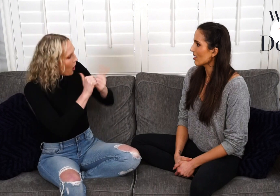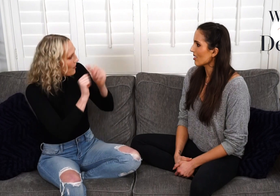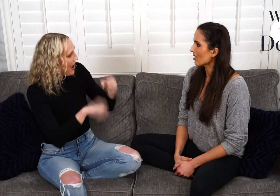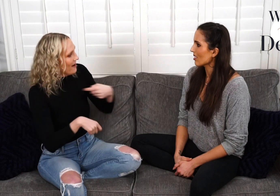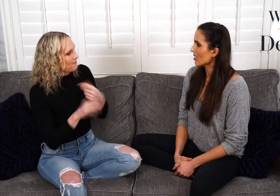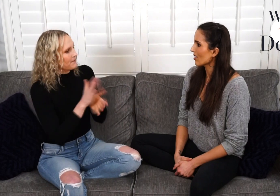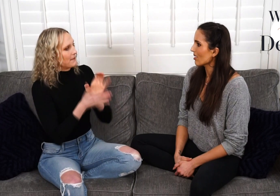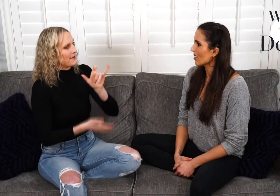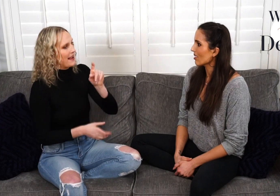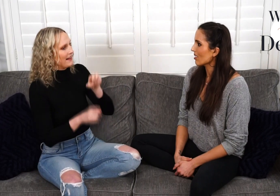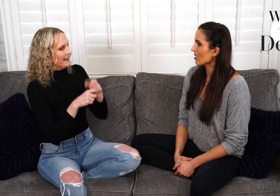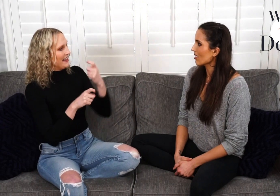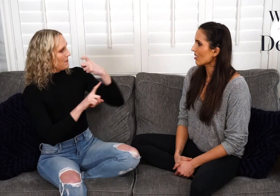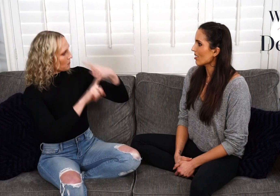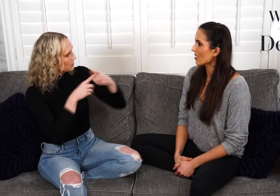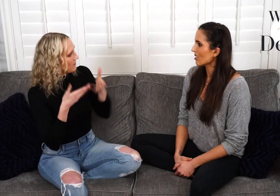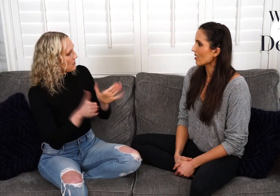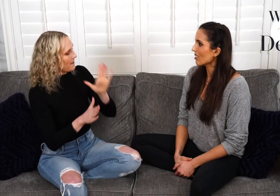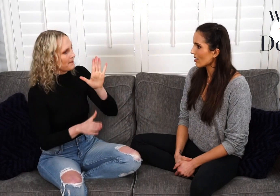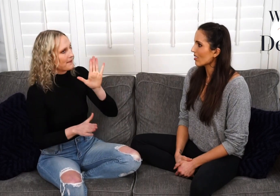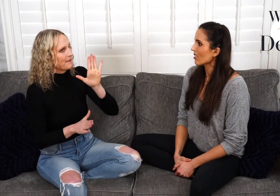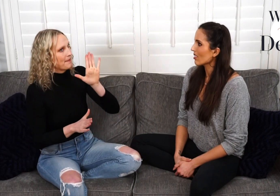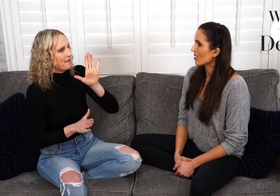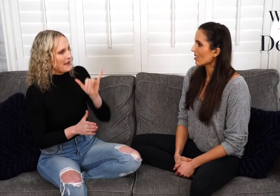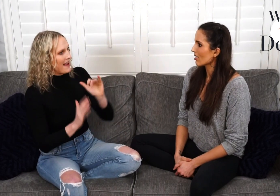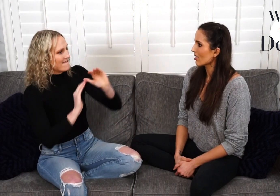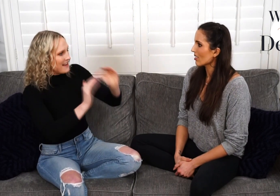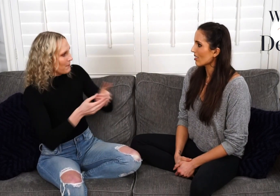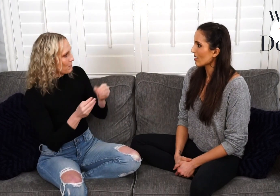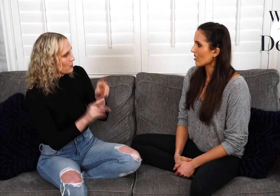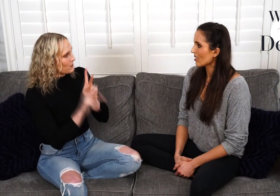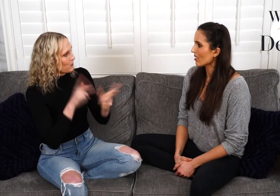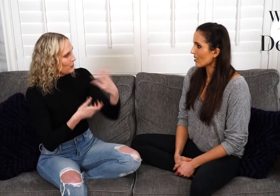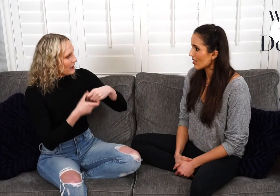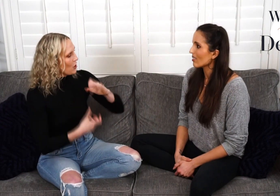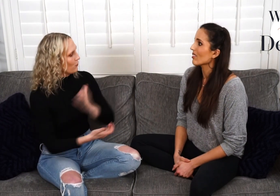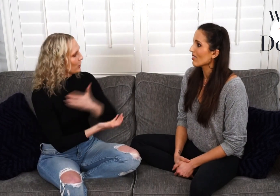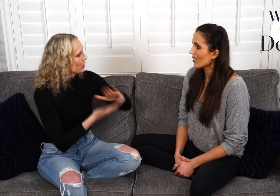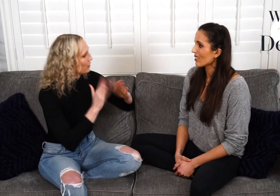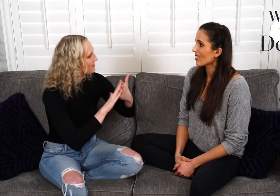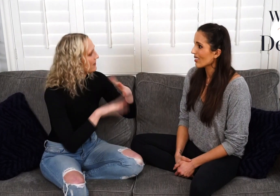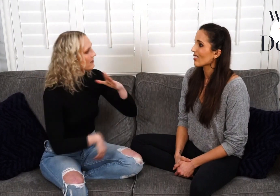if I go back to Nebraska, how can I become an elite in a positive way? By inviting people into our